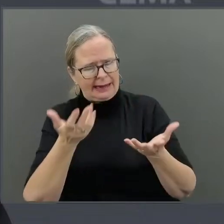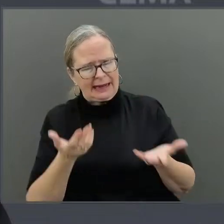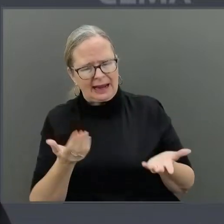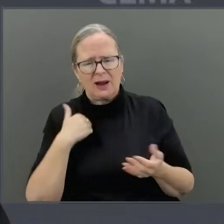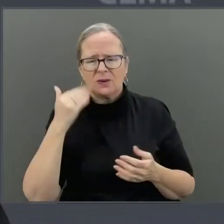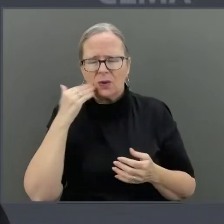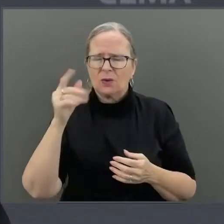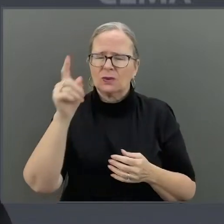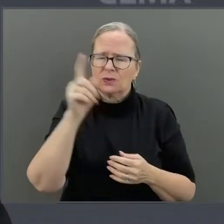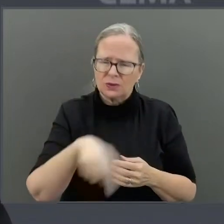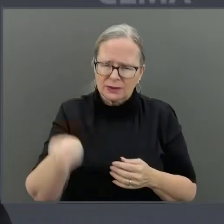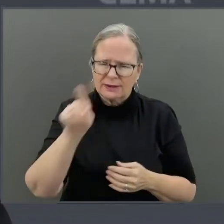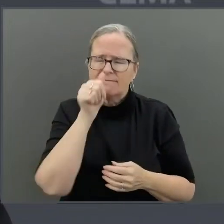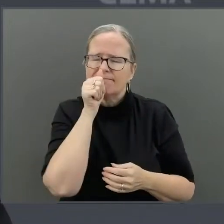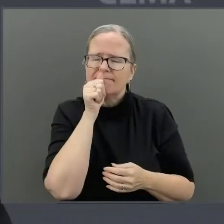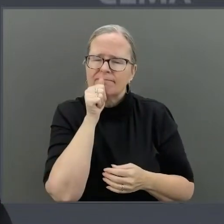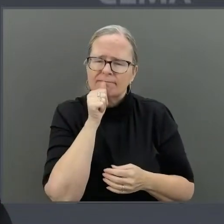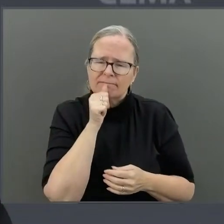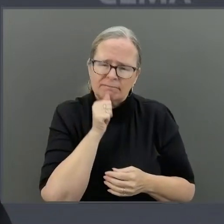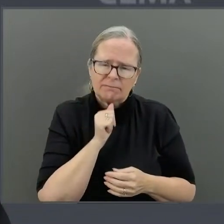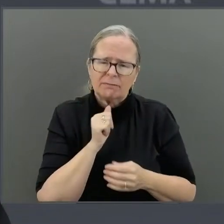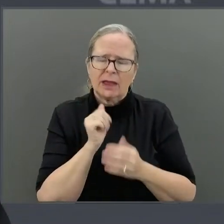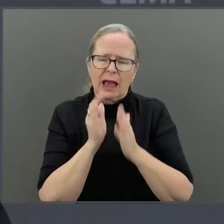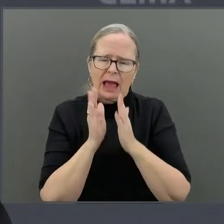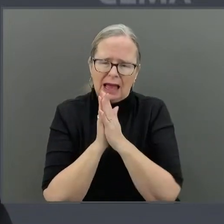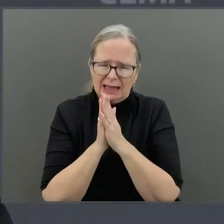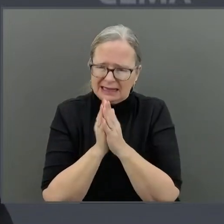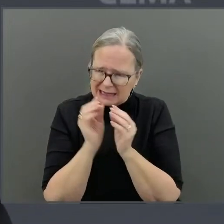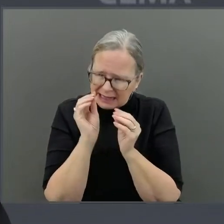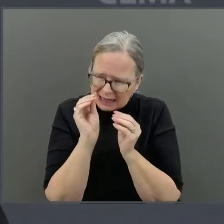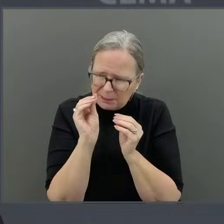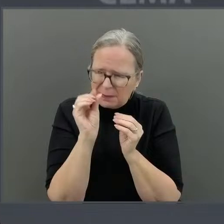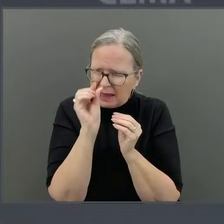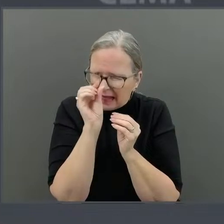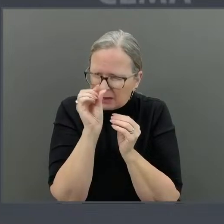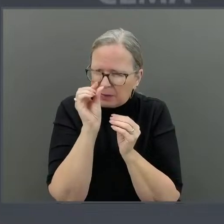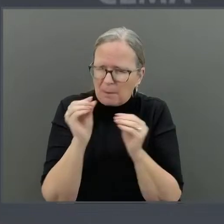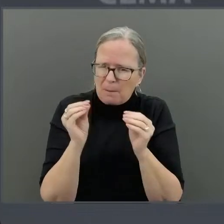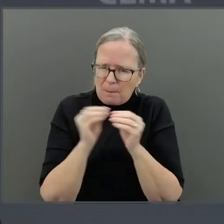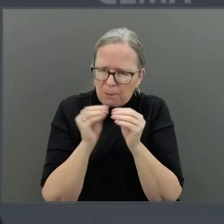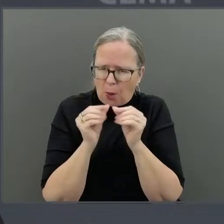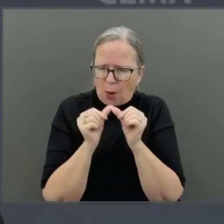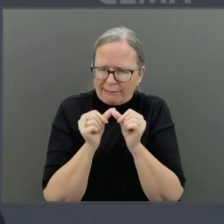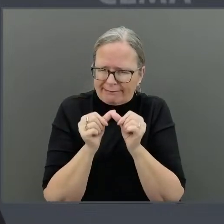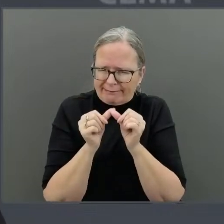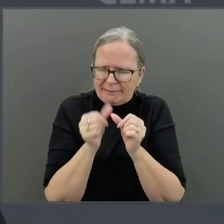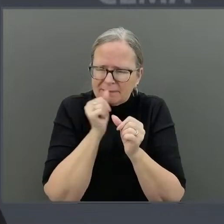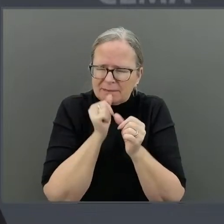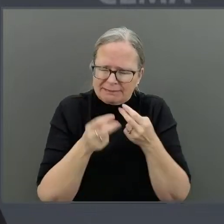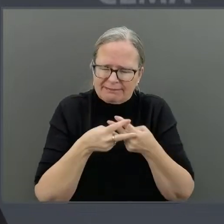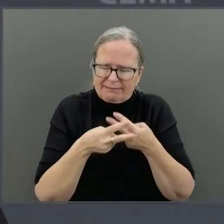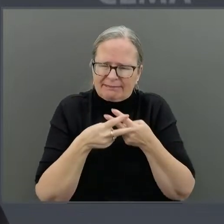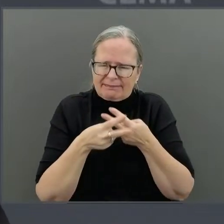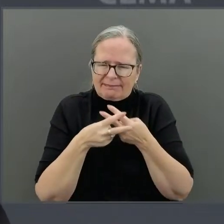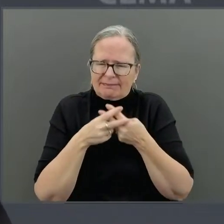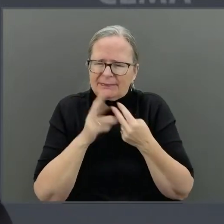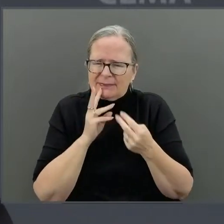bit longer so we can resume service in a safe and responsible way we are all making sacrifices and